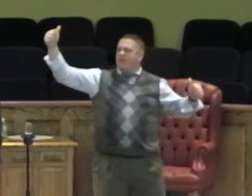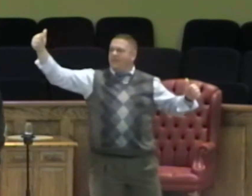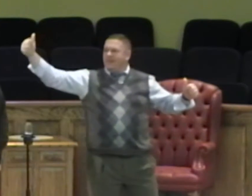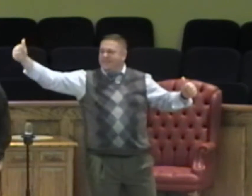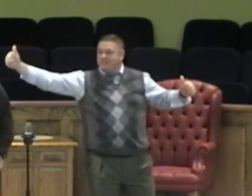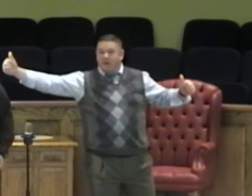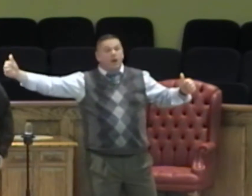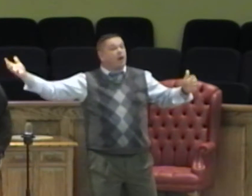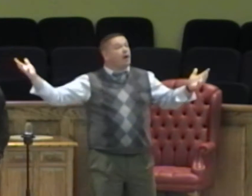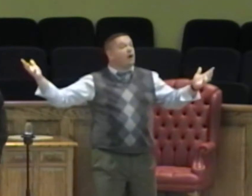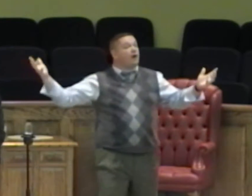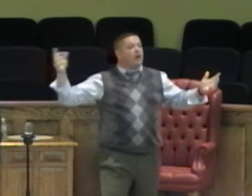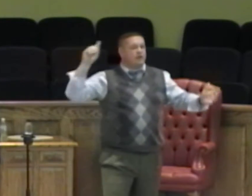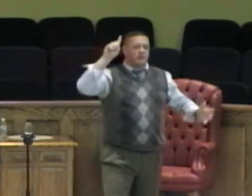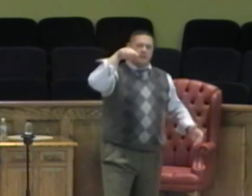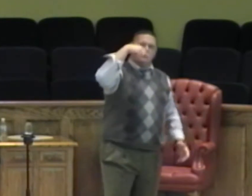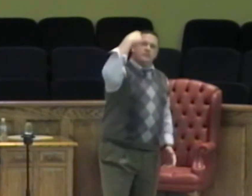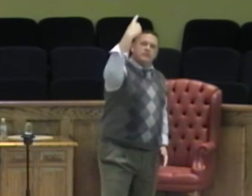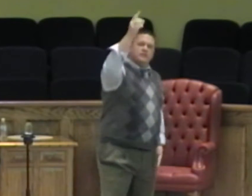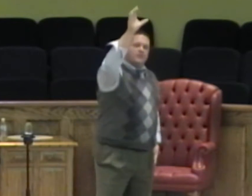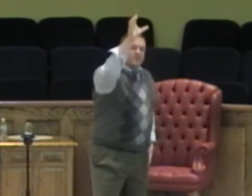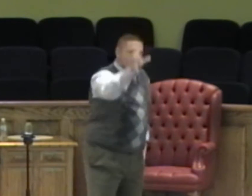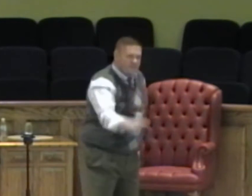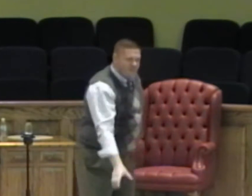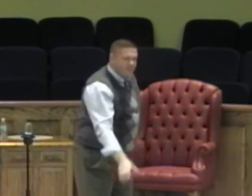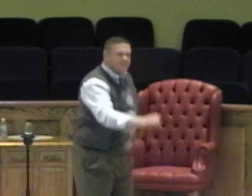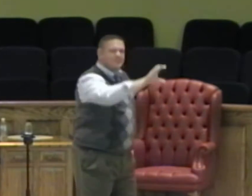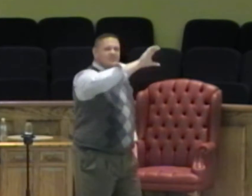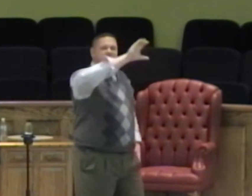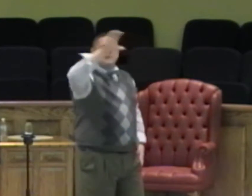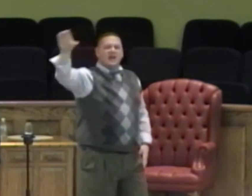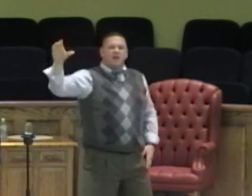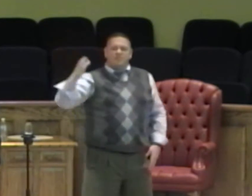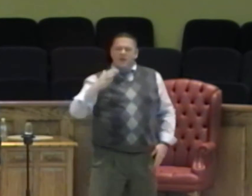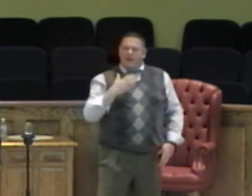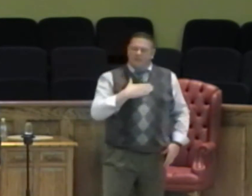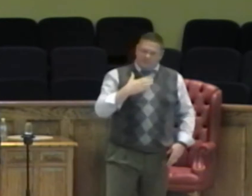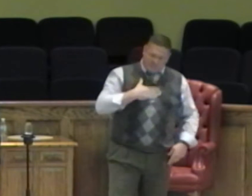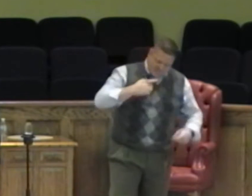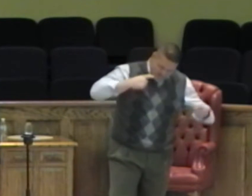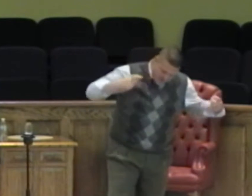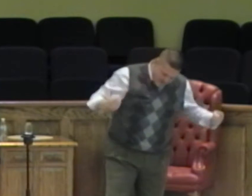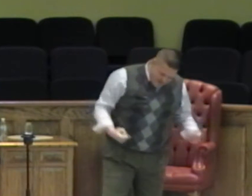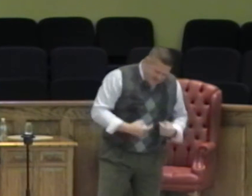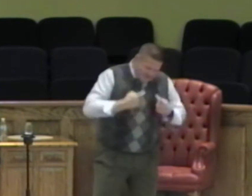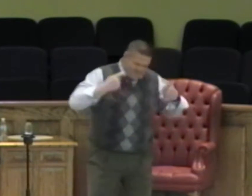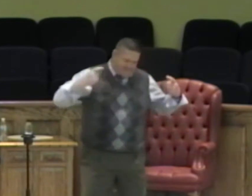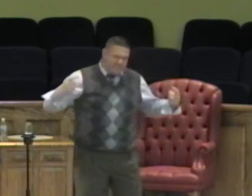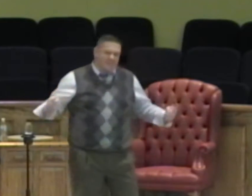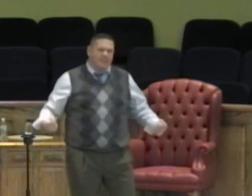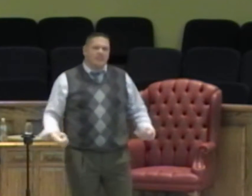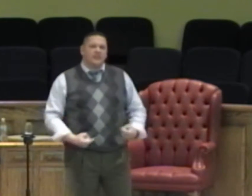It's about the cross It's about my sin